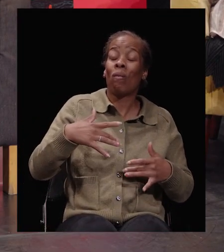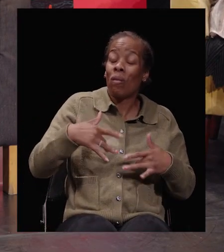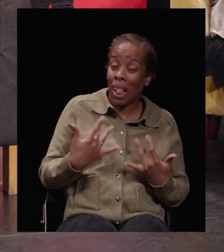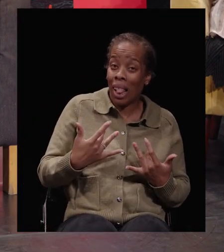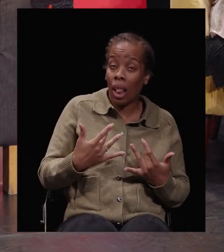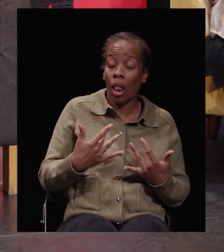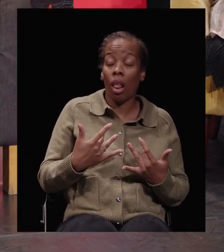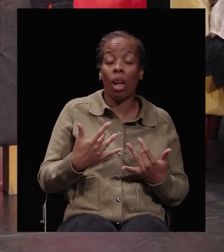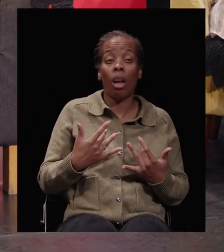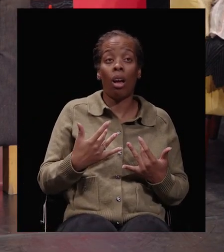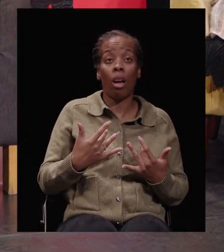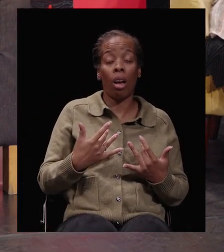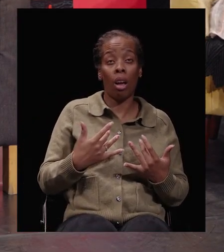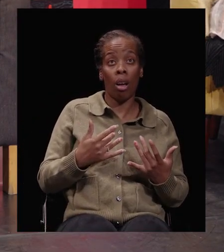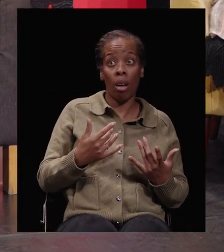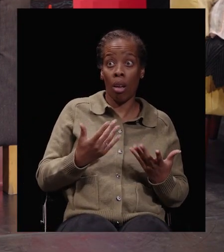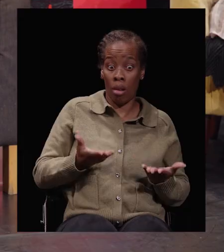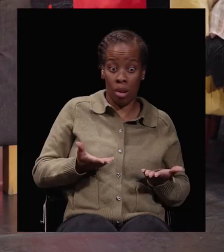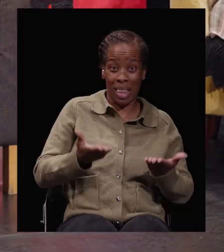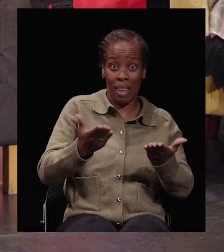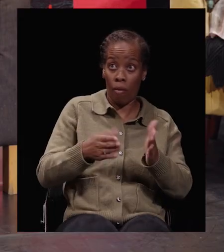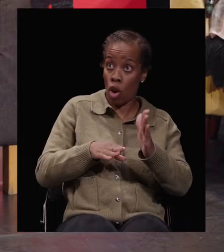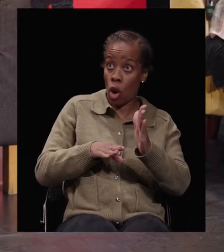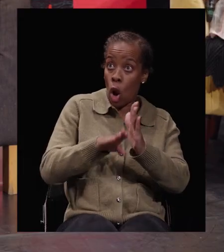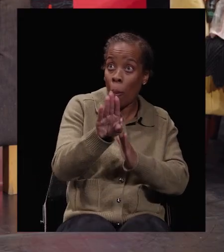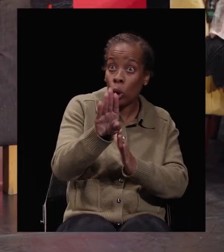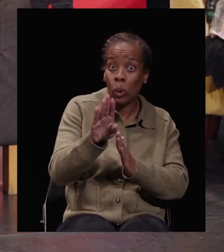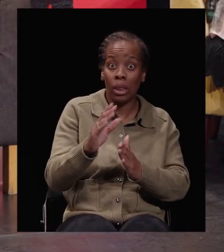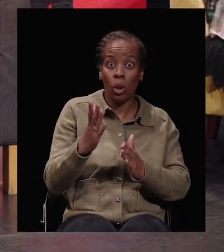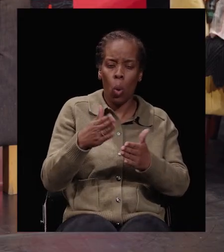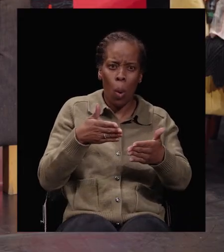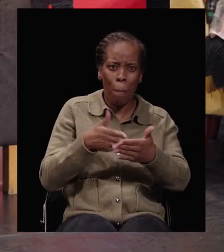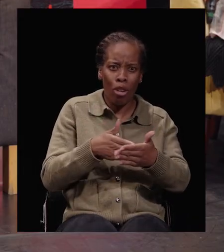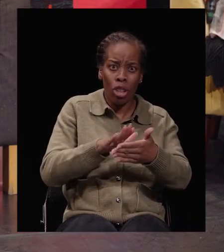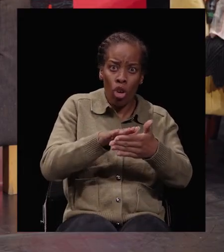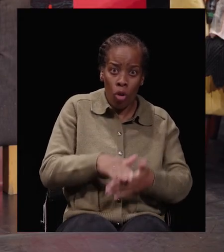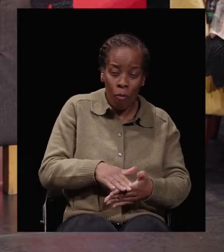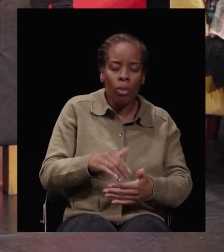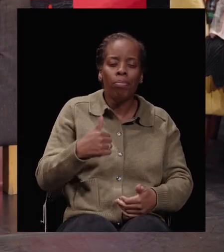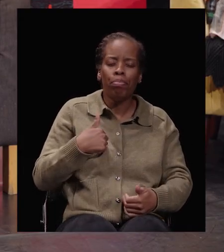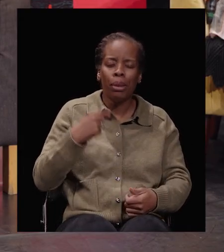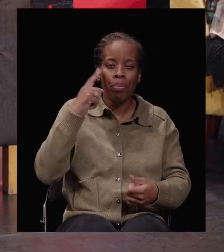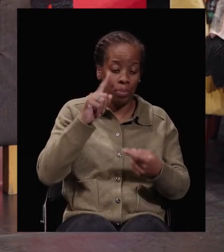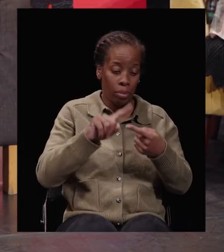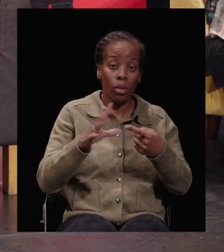when I think about kind of shaping opportunity and barriers is representation, and who do we see? And where do we see them?